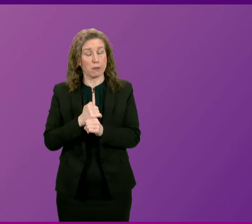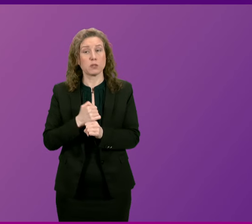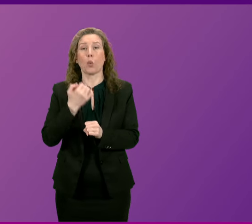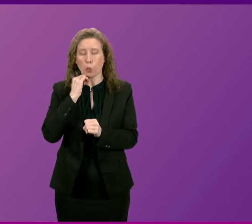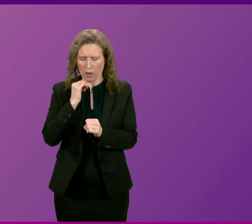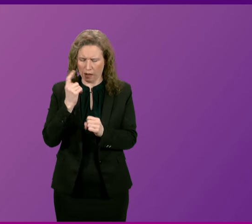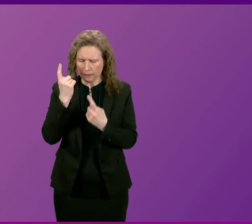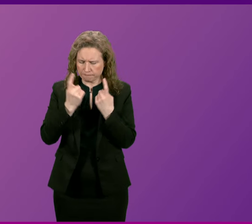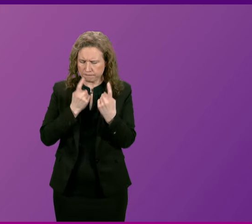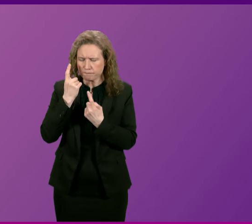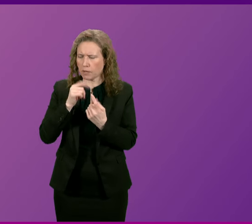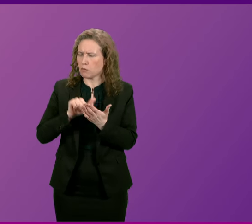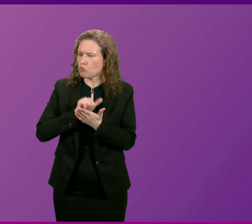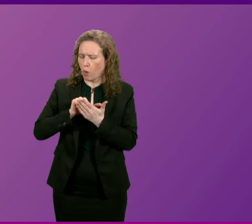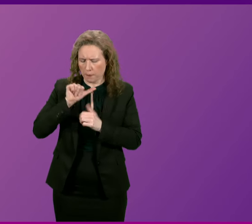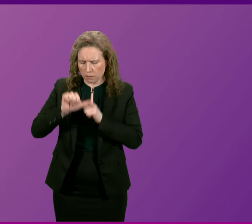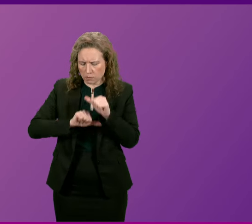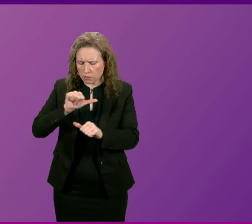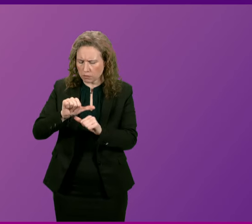decisions in the proper course of its budgetary process.